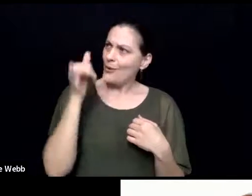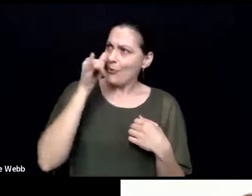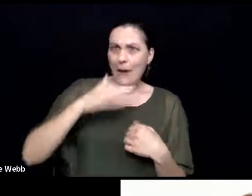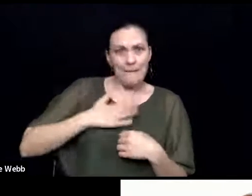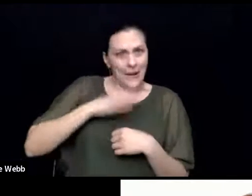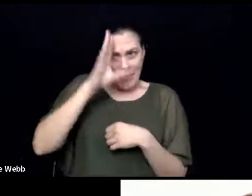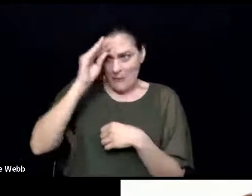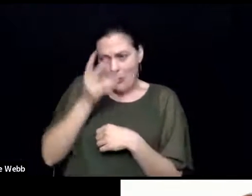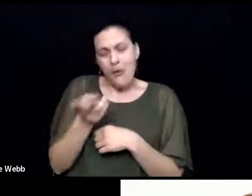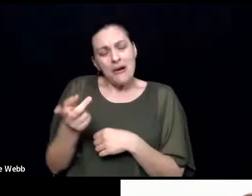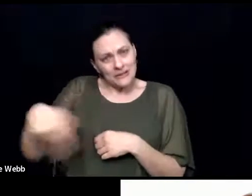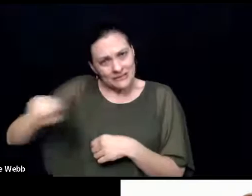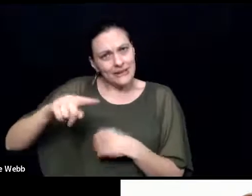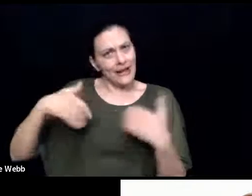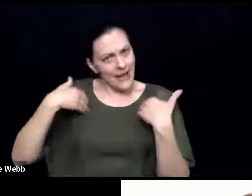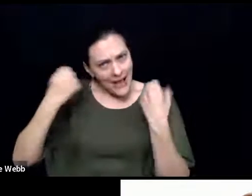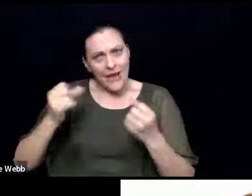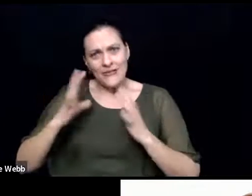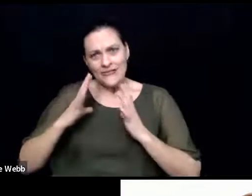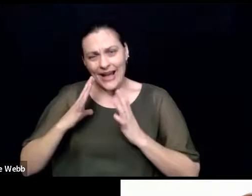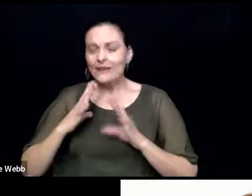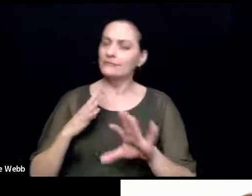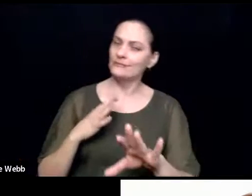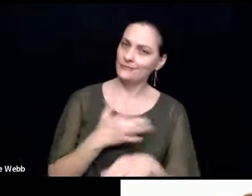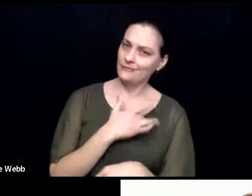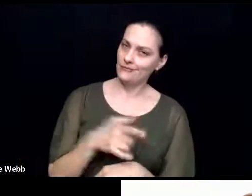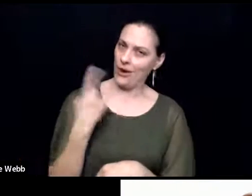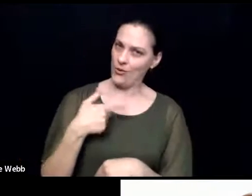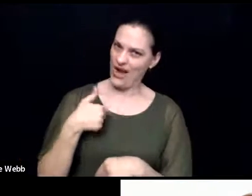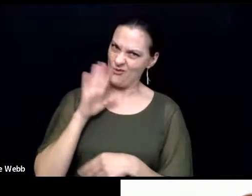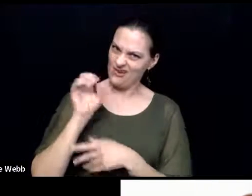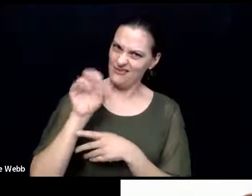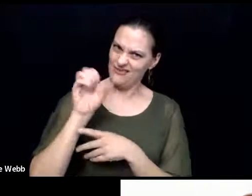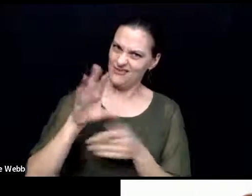but some people are going to respond better to seeing the actual data and the research.